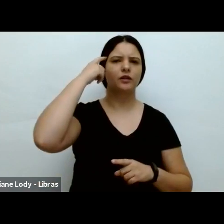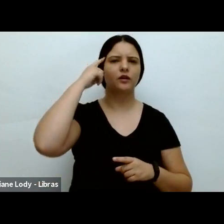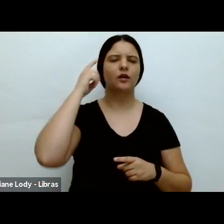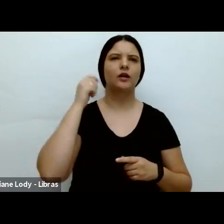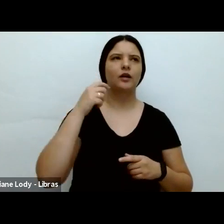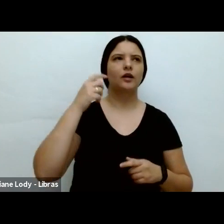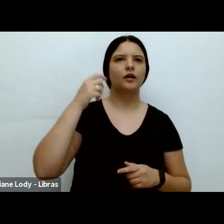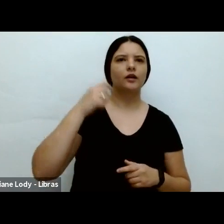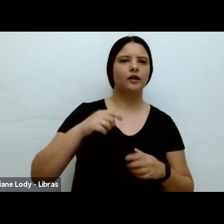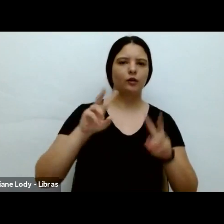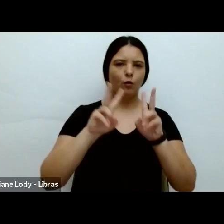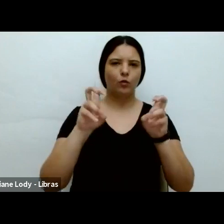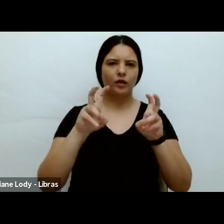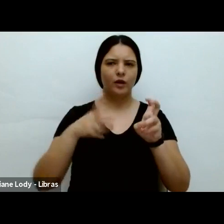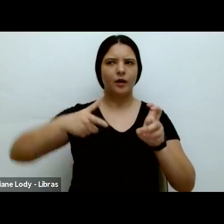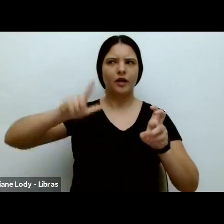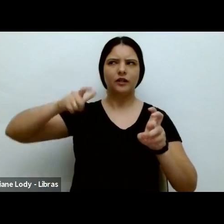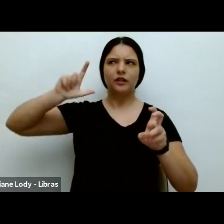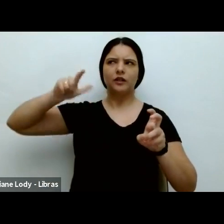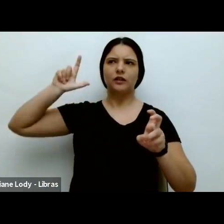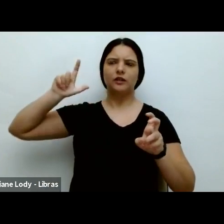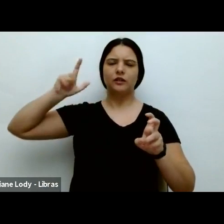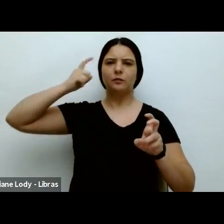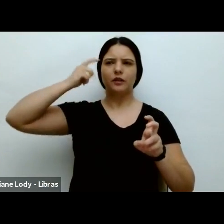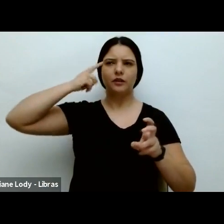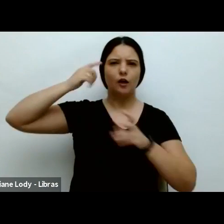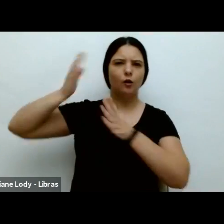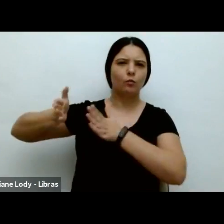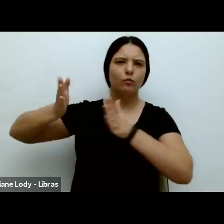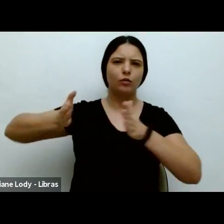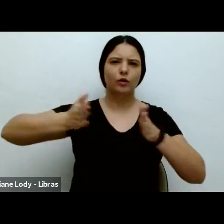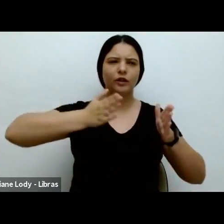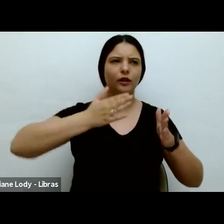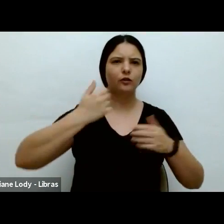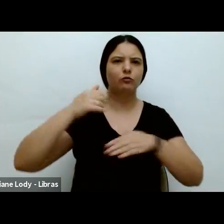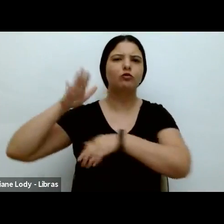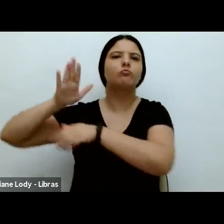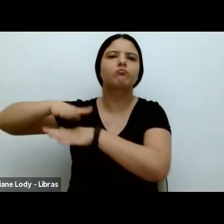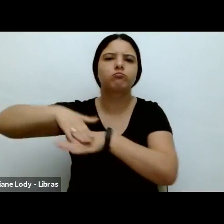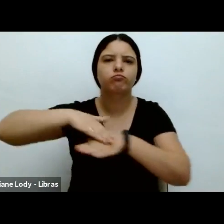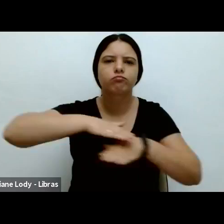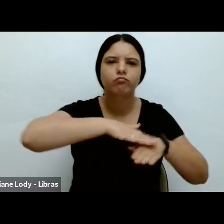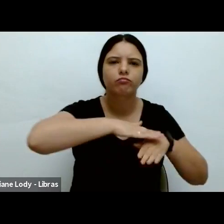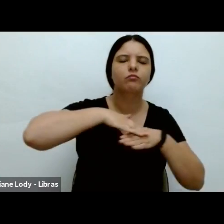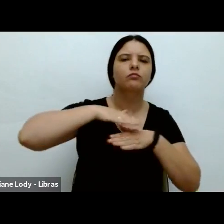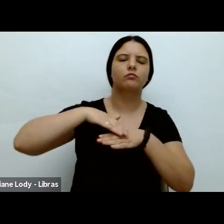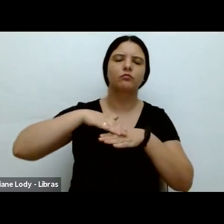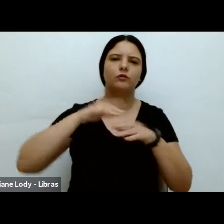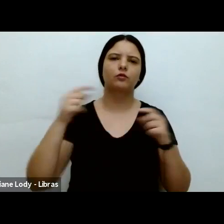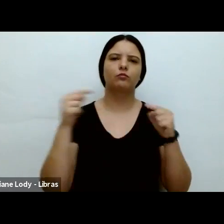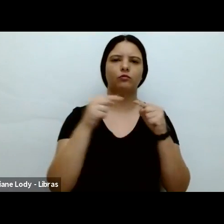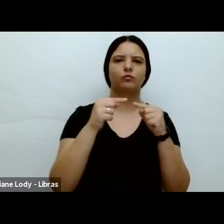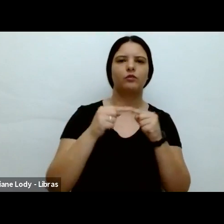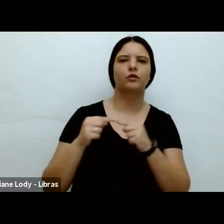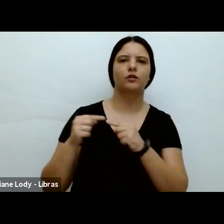nality which refers to the which refers to the process that n A refers to the process that an agent. or.